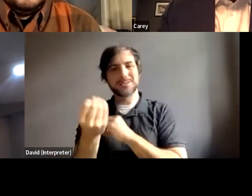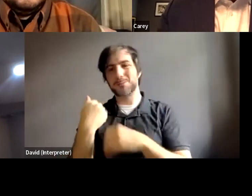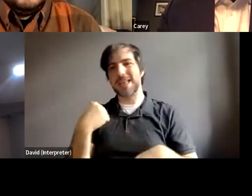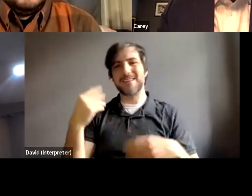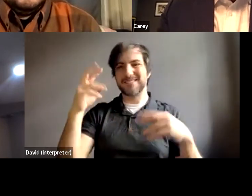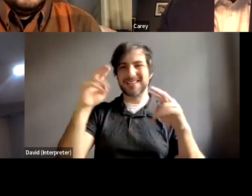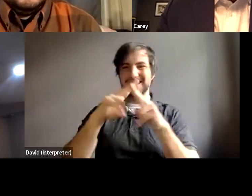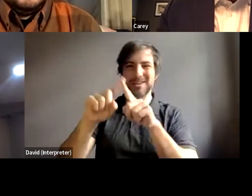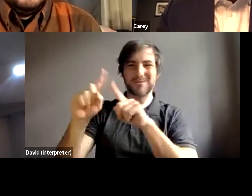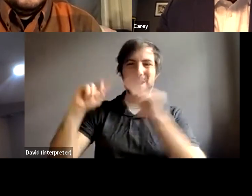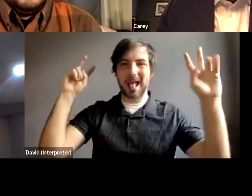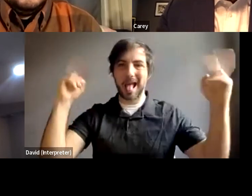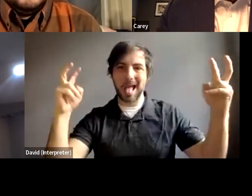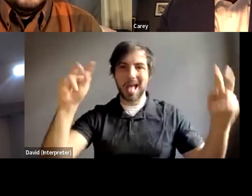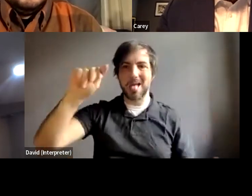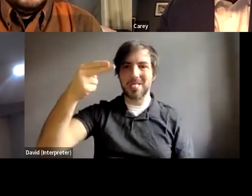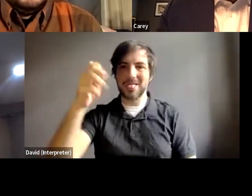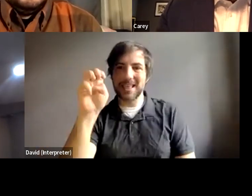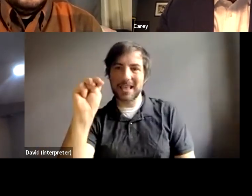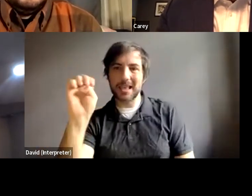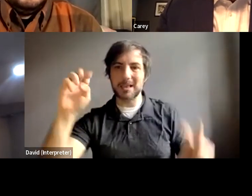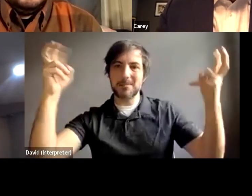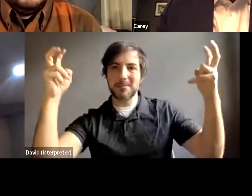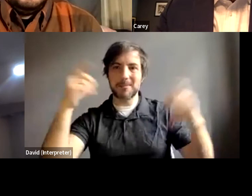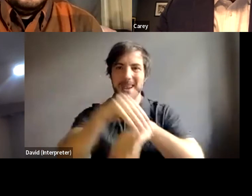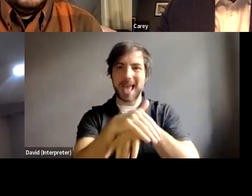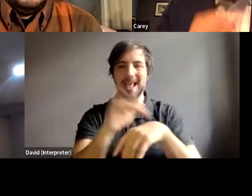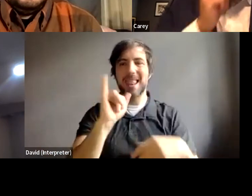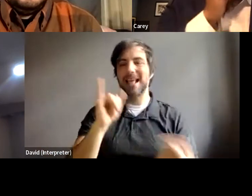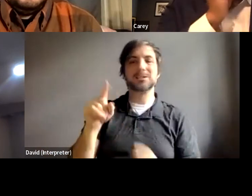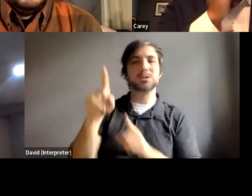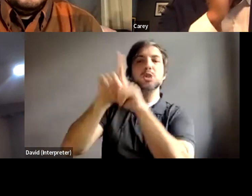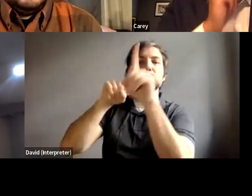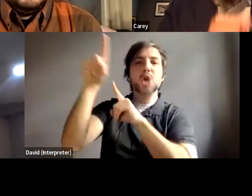s. "Star Wars" night and mom 's night out and so on and so forth